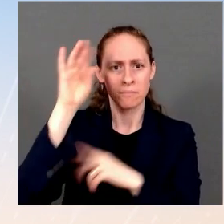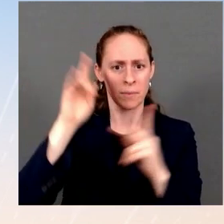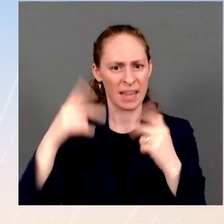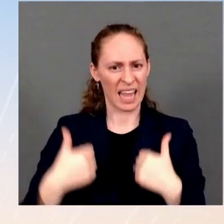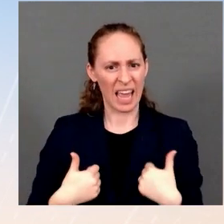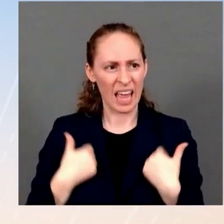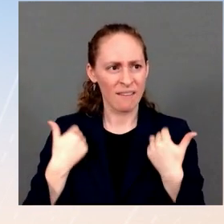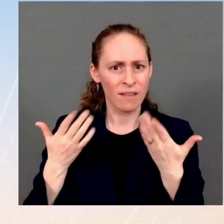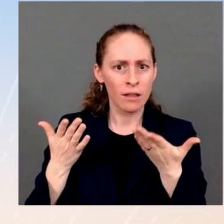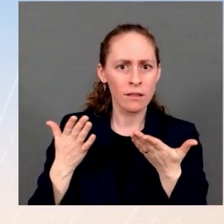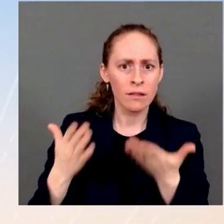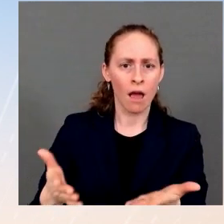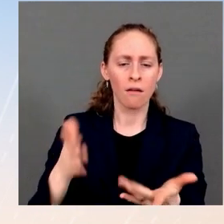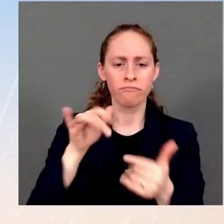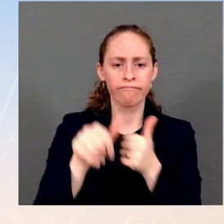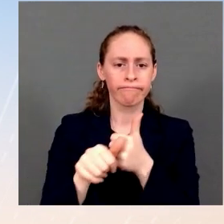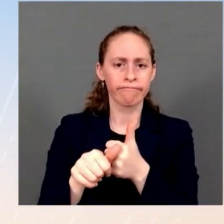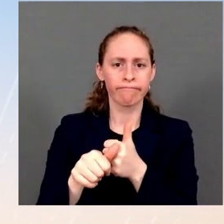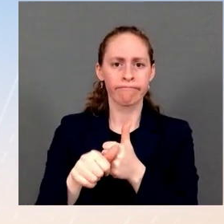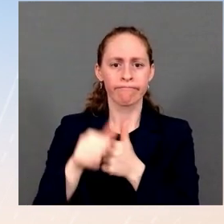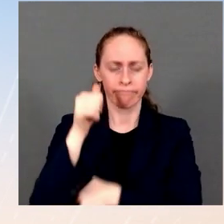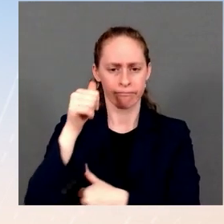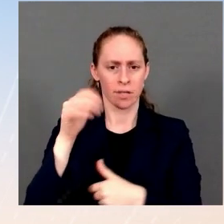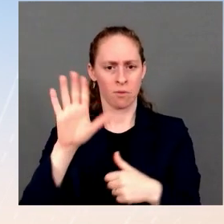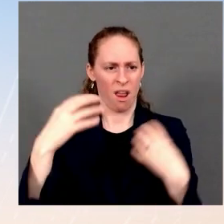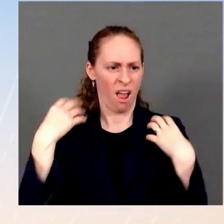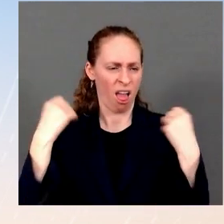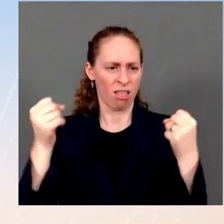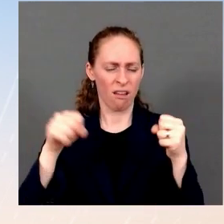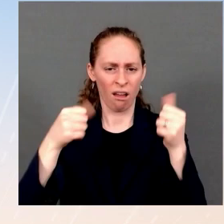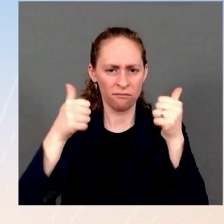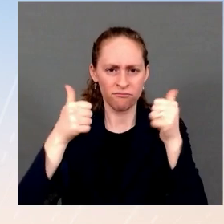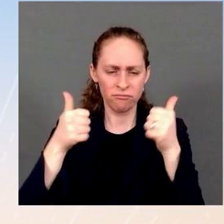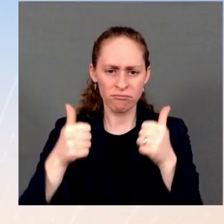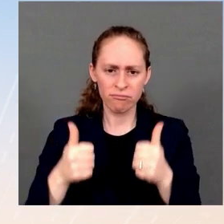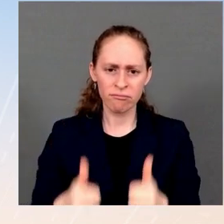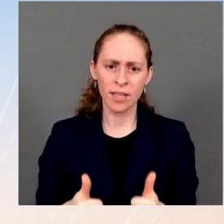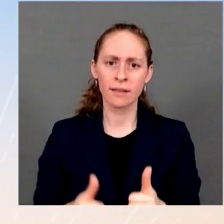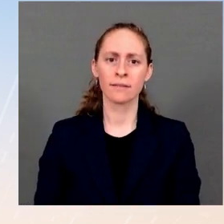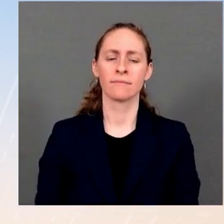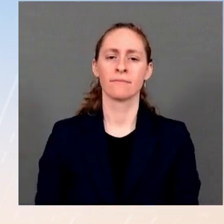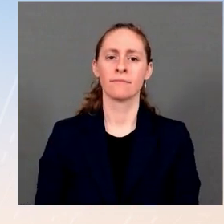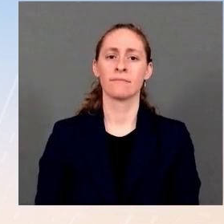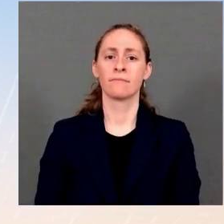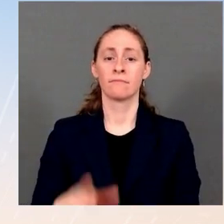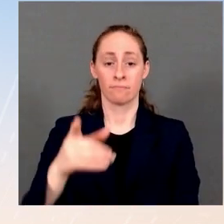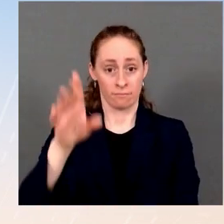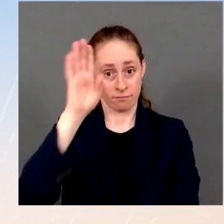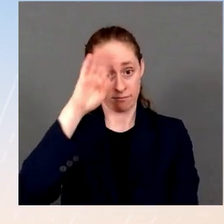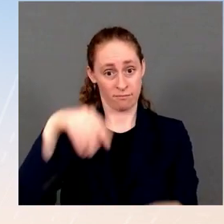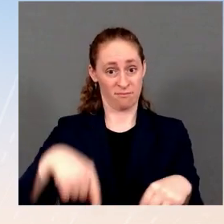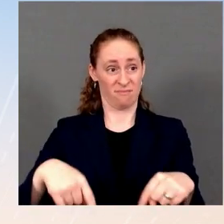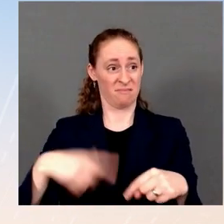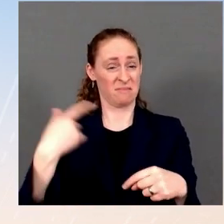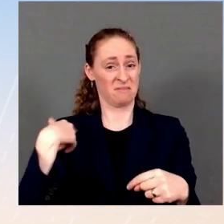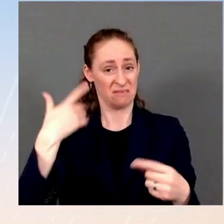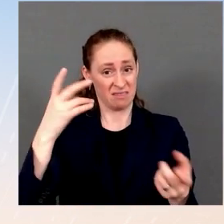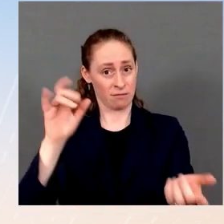We've known this for over 100 years. In fact, Congress passed a law banning new lead pipes